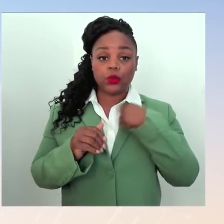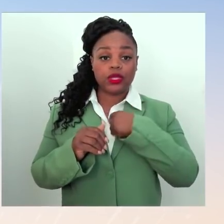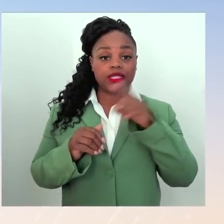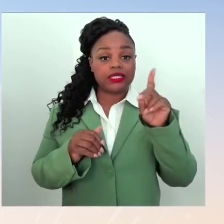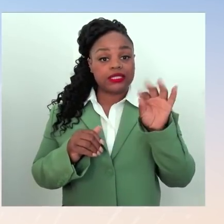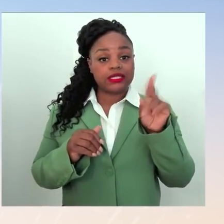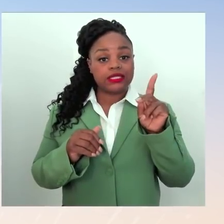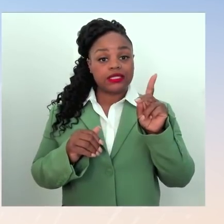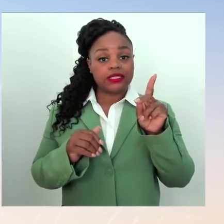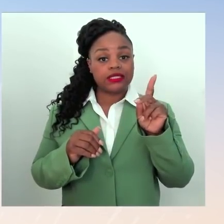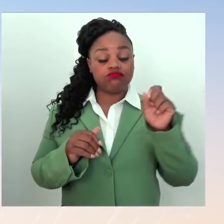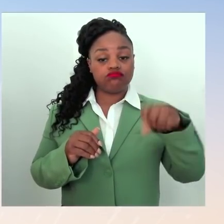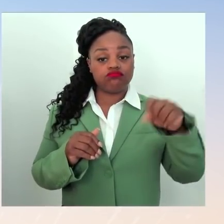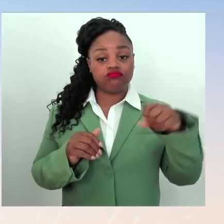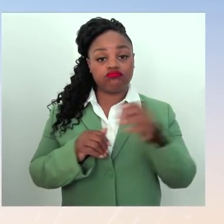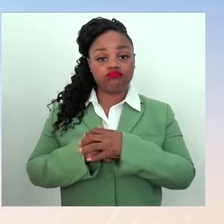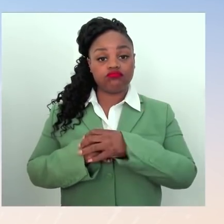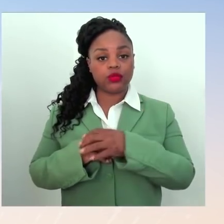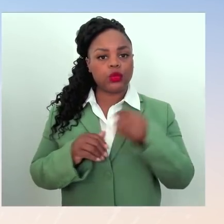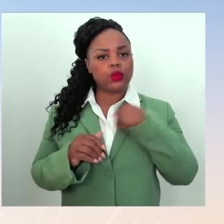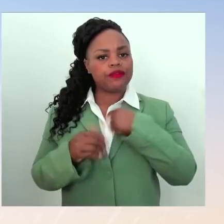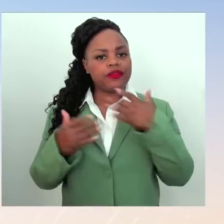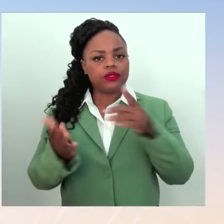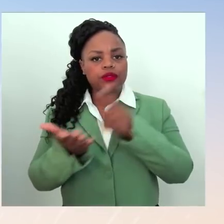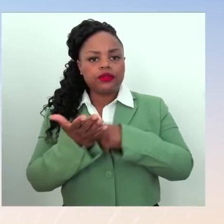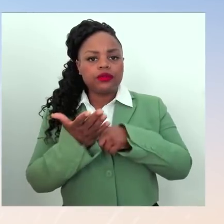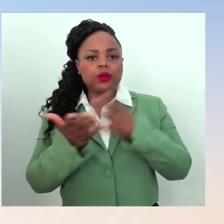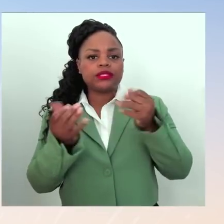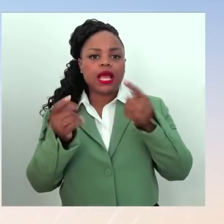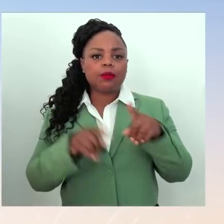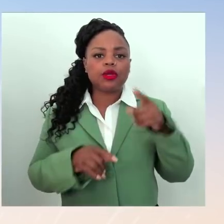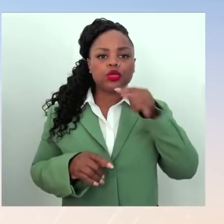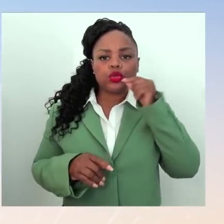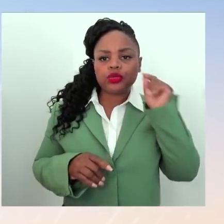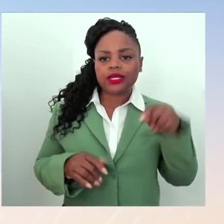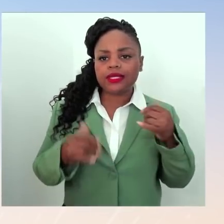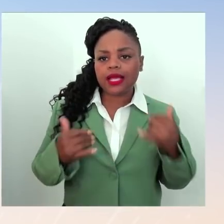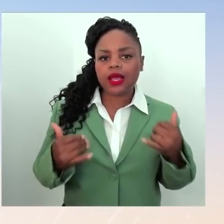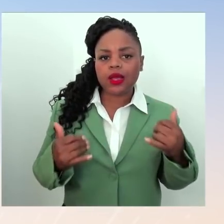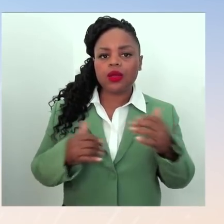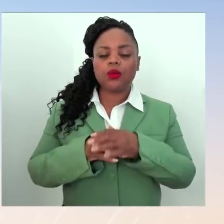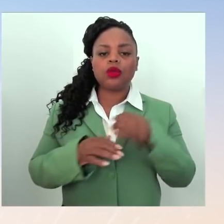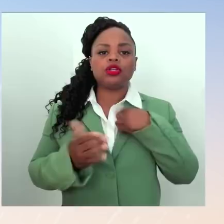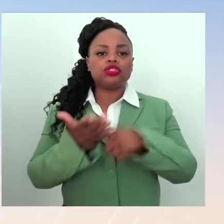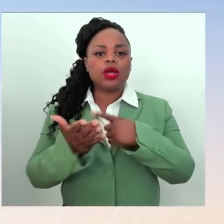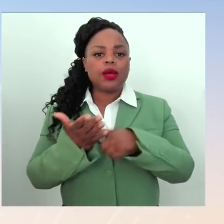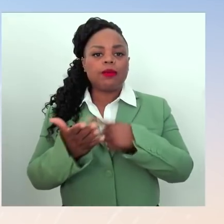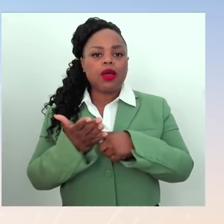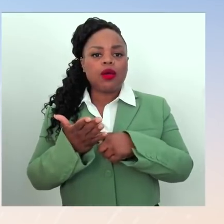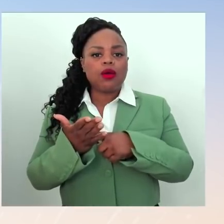to security assistance deliveries to discussions about weapons to discussions about additional steps